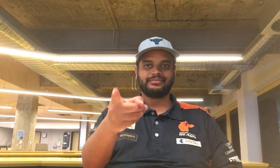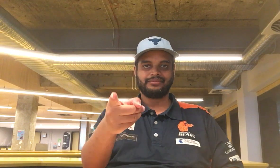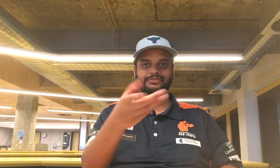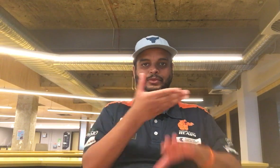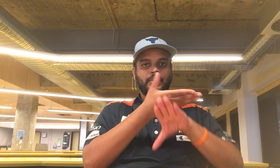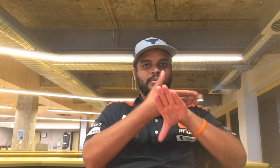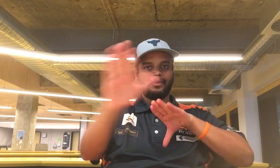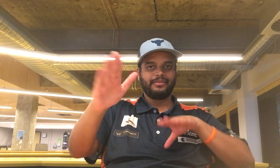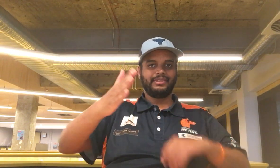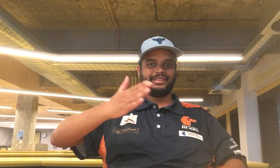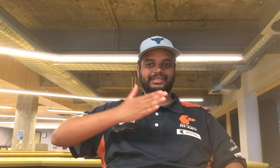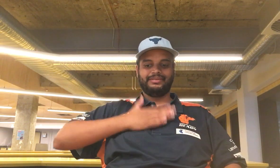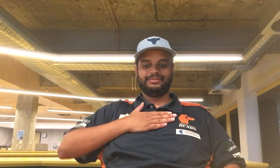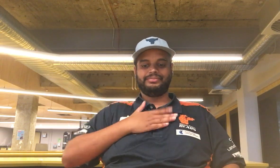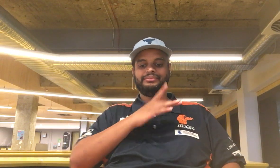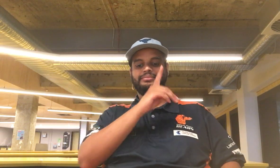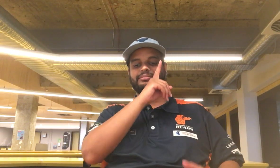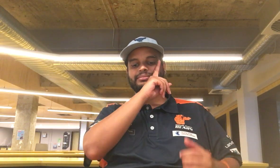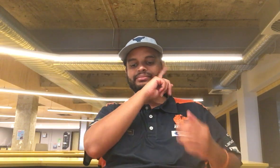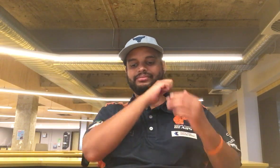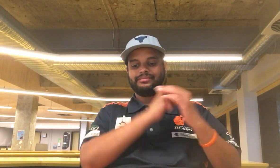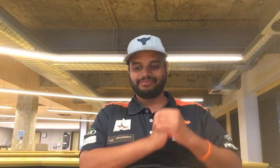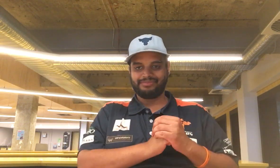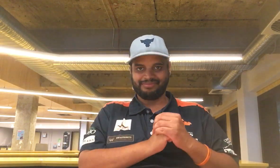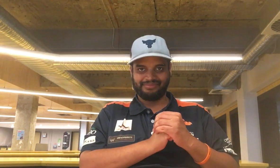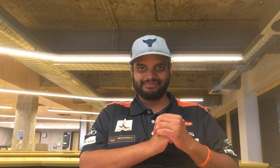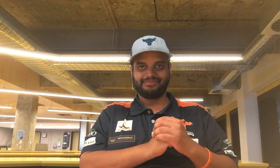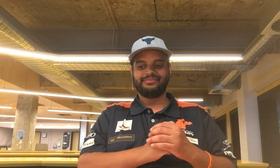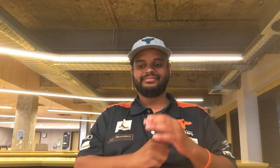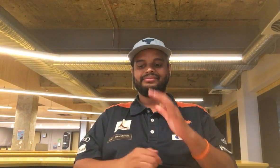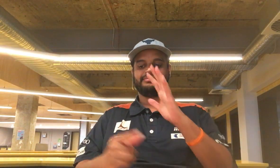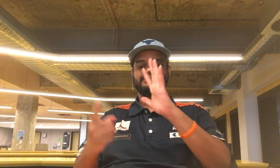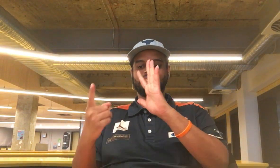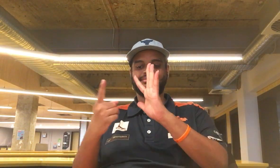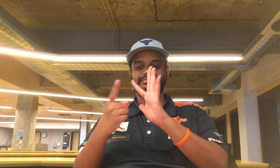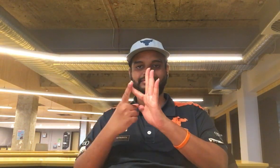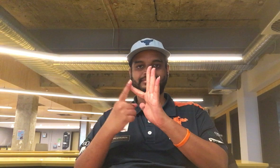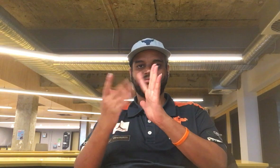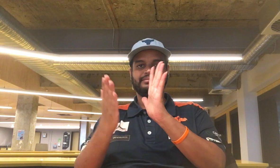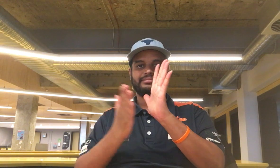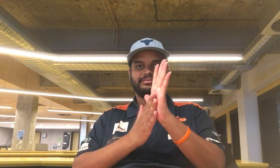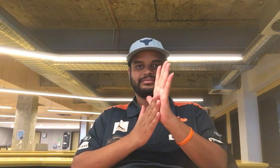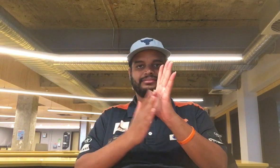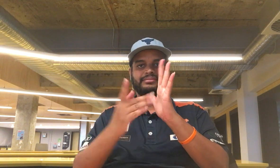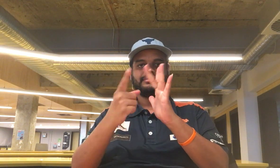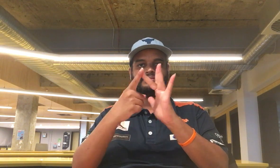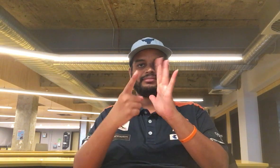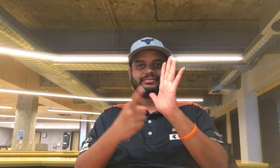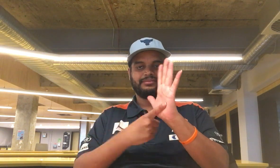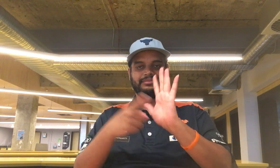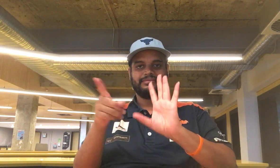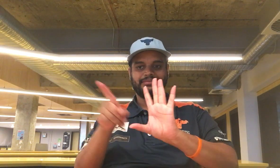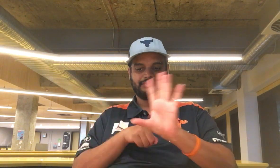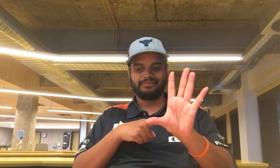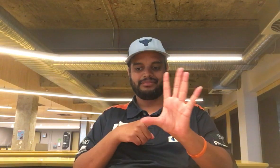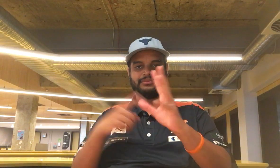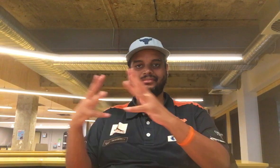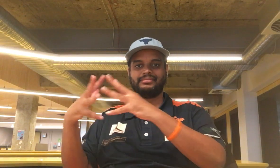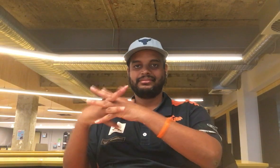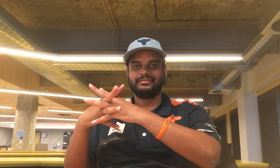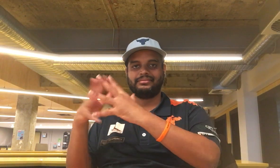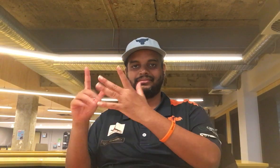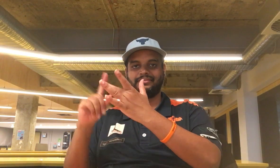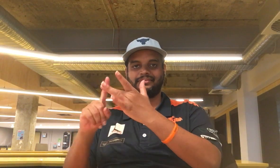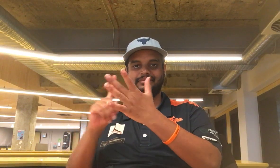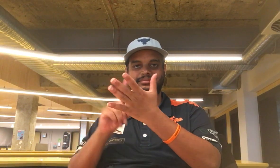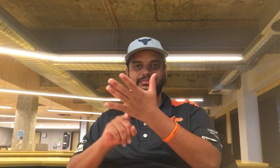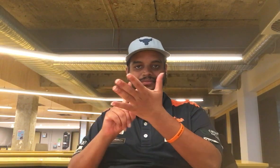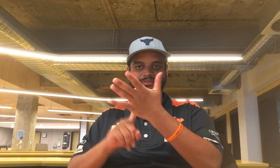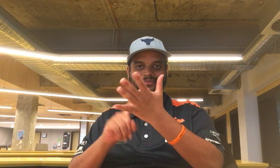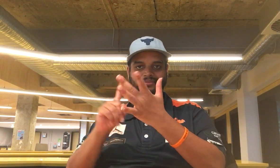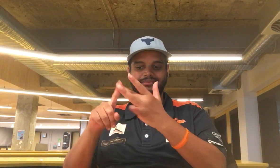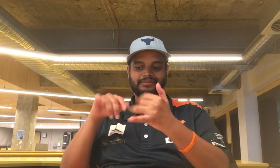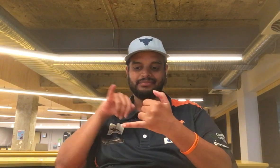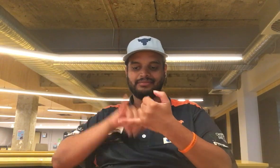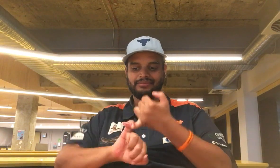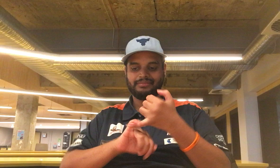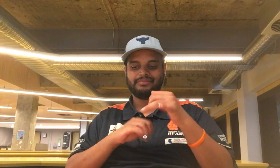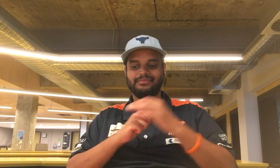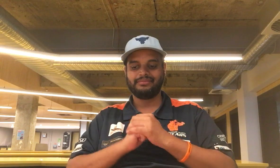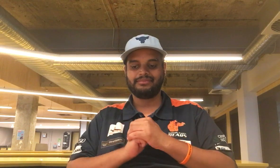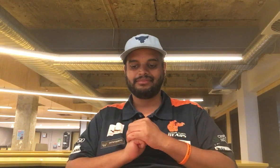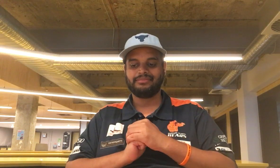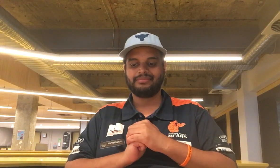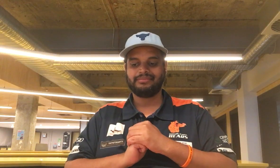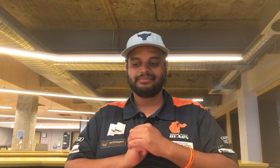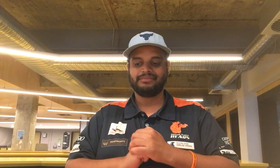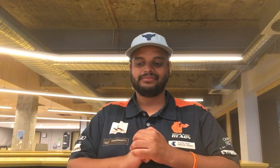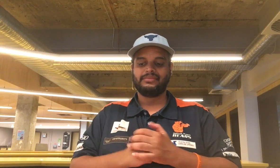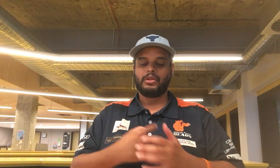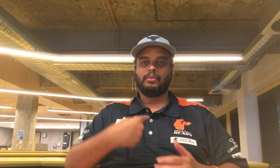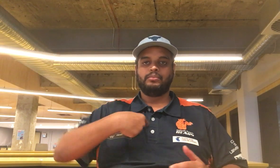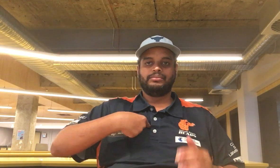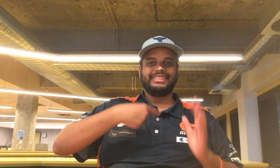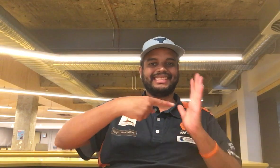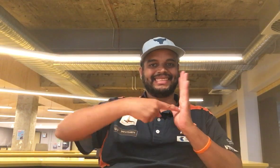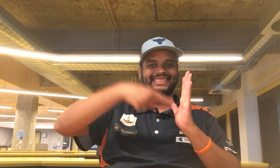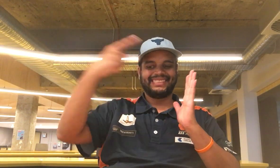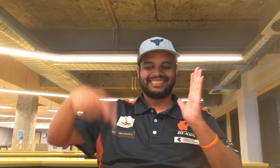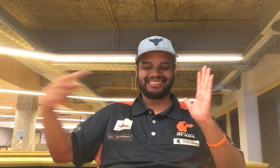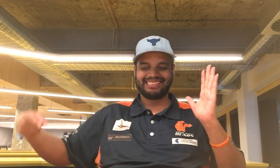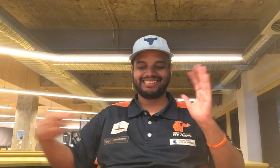You're New My Girlfriend is Emily Willis I Forever ..